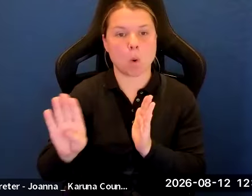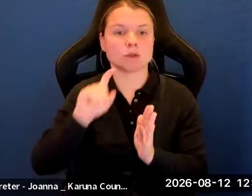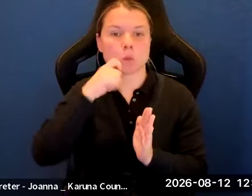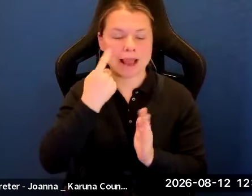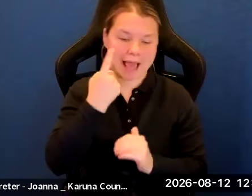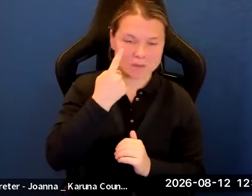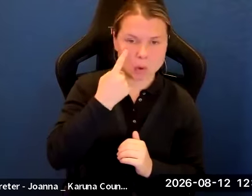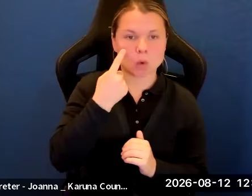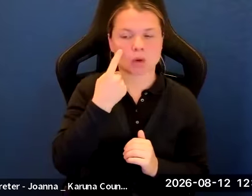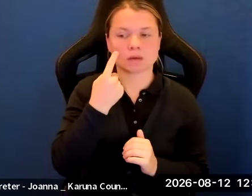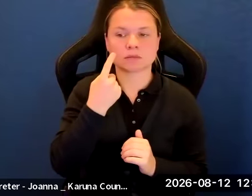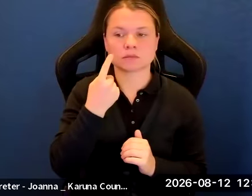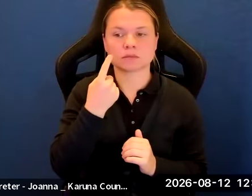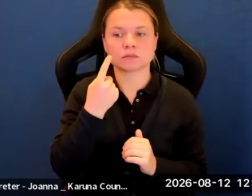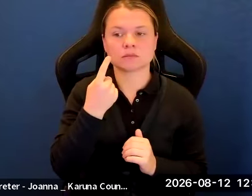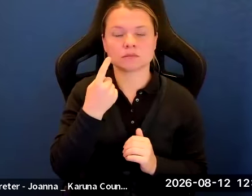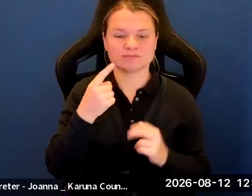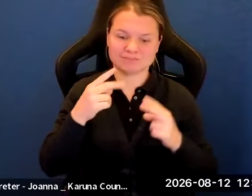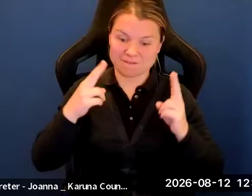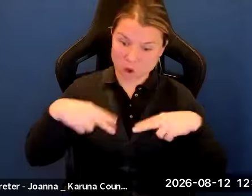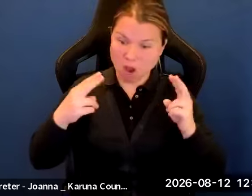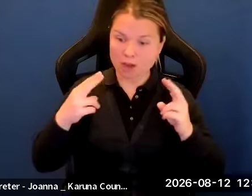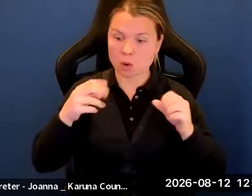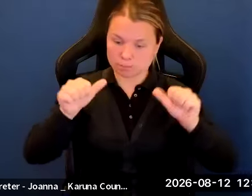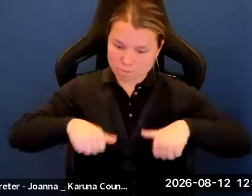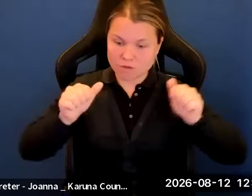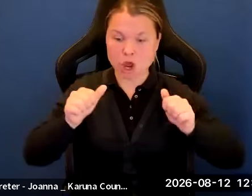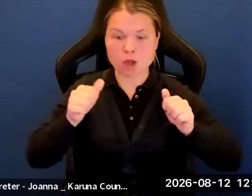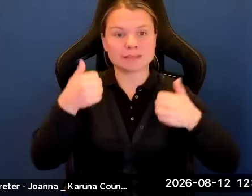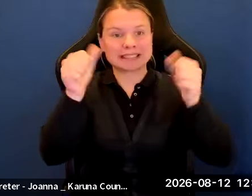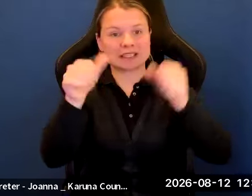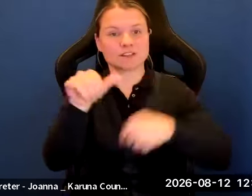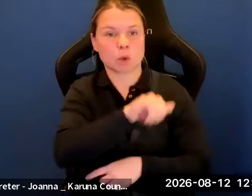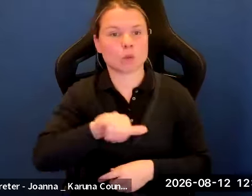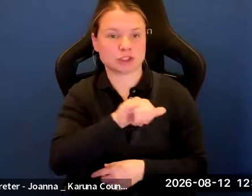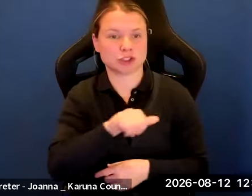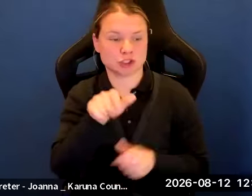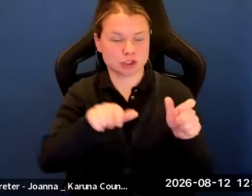with recommendations from that being made to the NDRP Board.